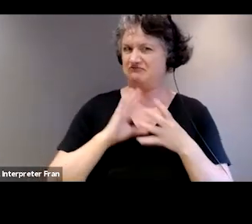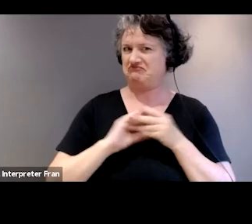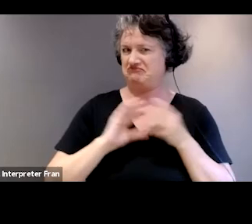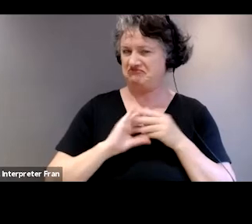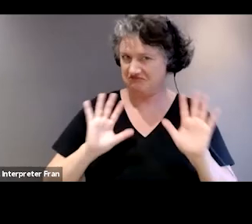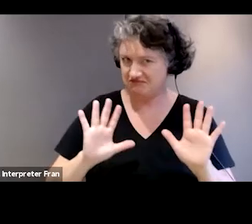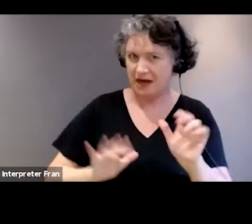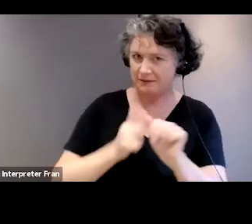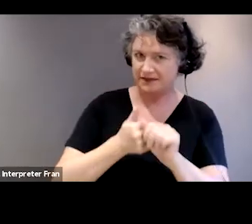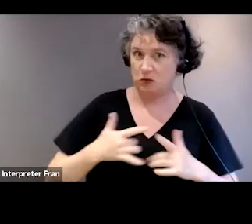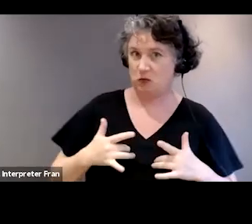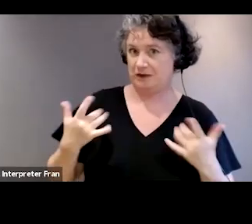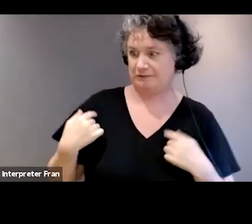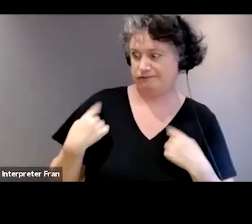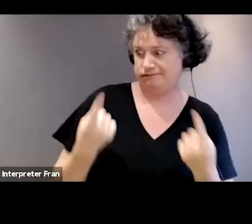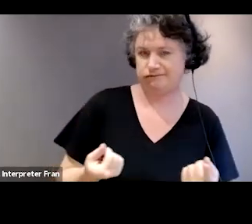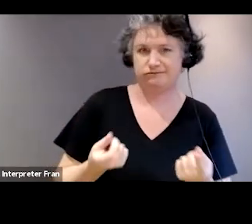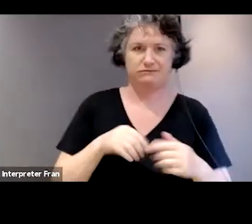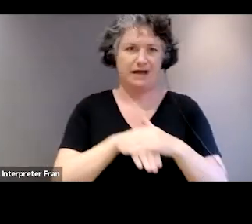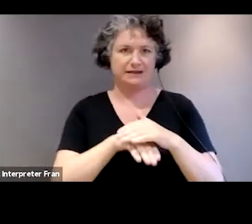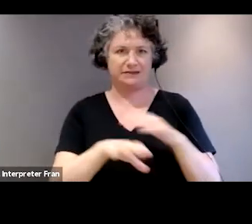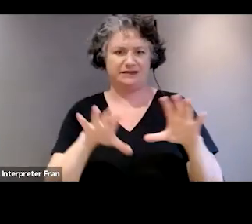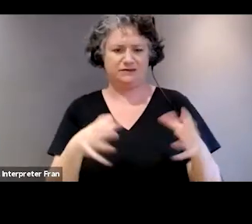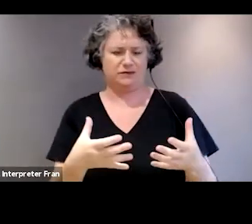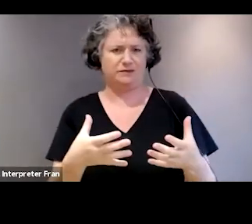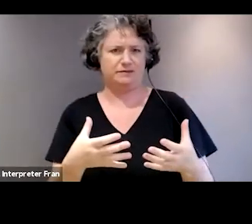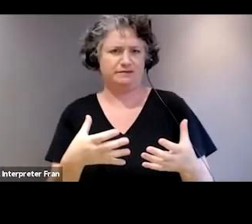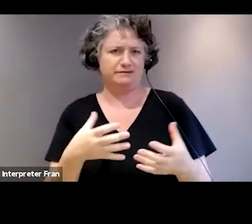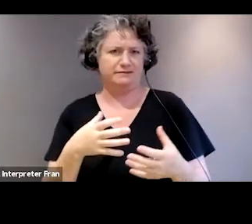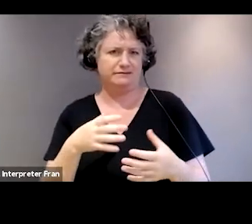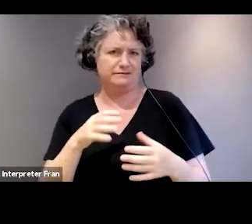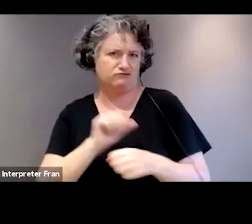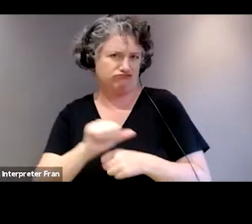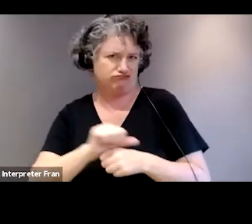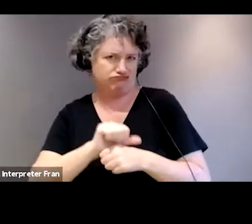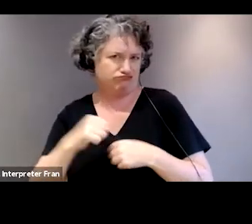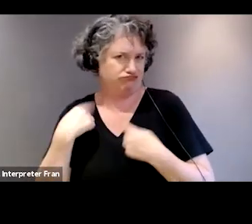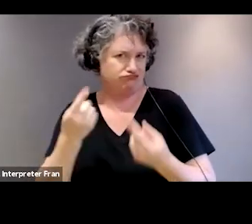trying to make sure that people